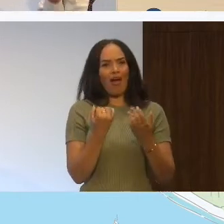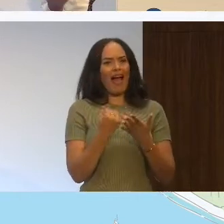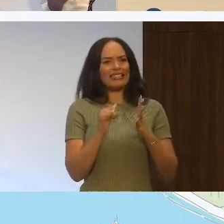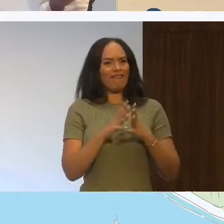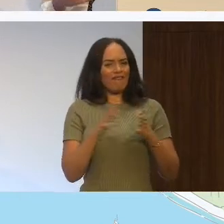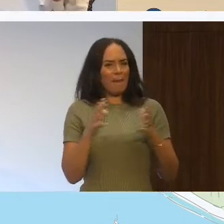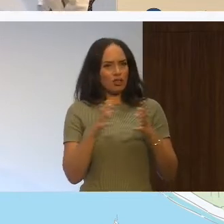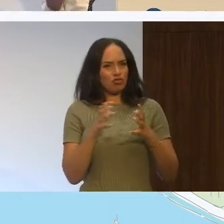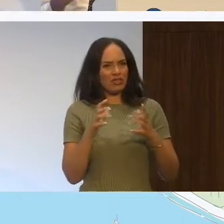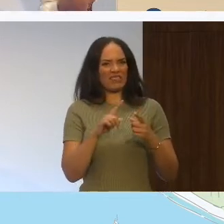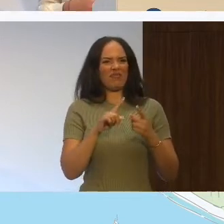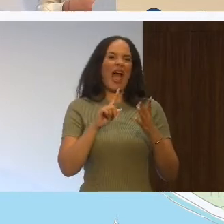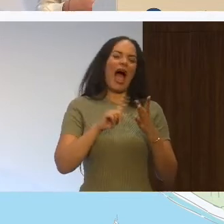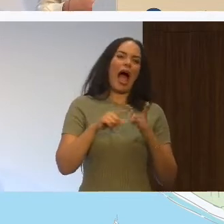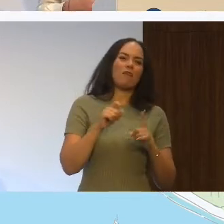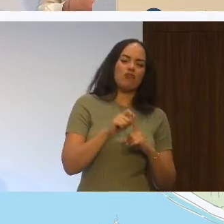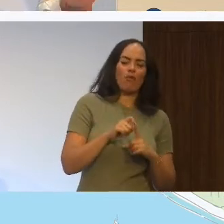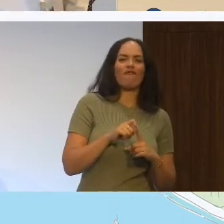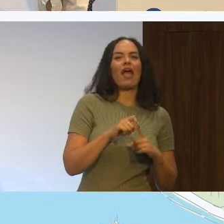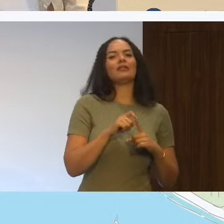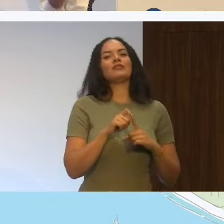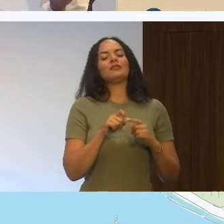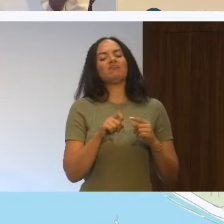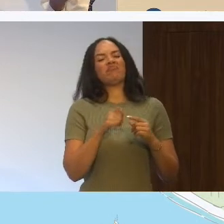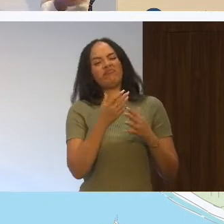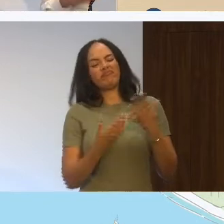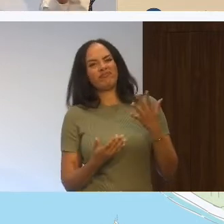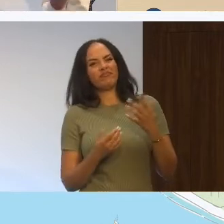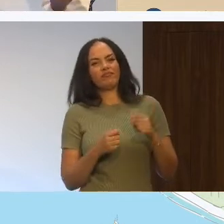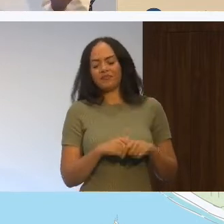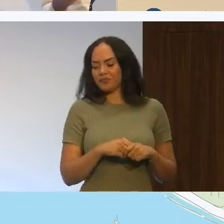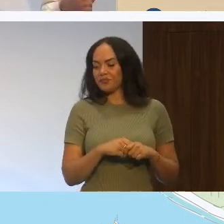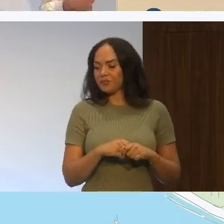ibuprofen, naproxen, etc., with a triptan. And I talk about this in a second